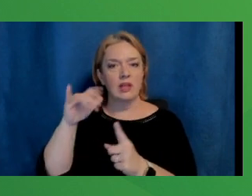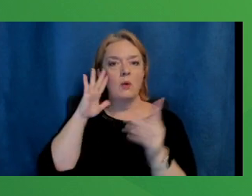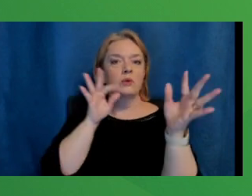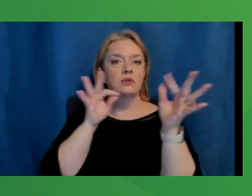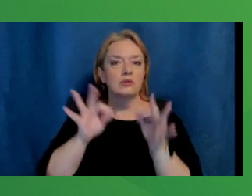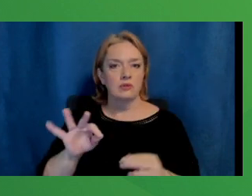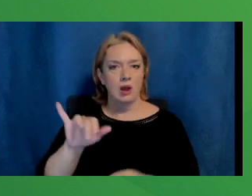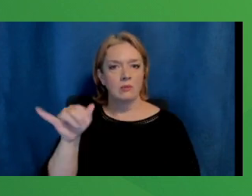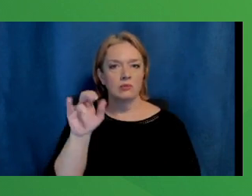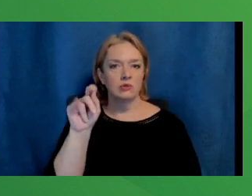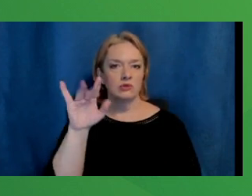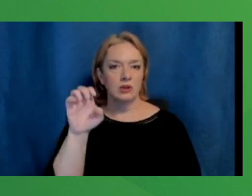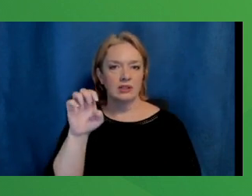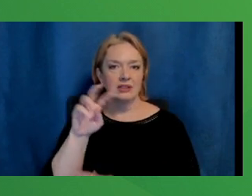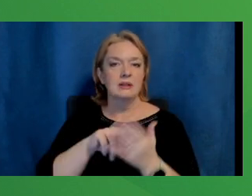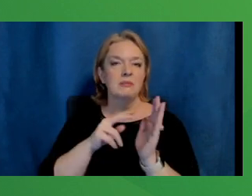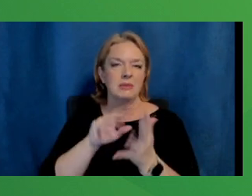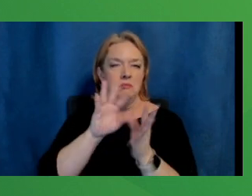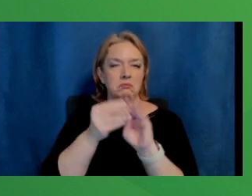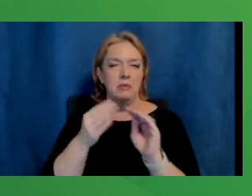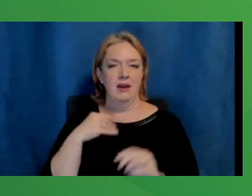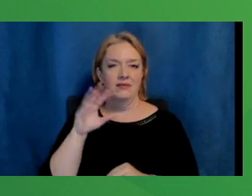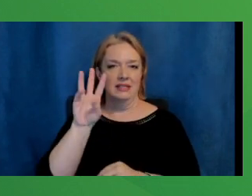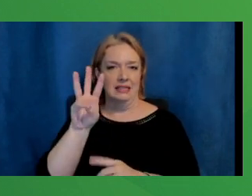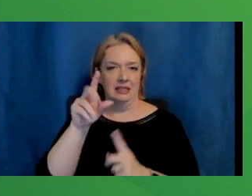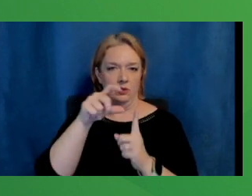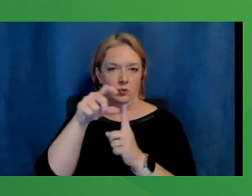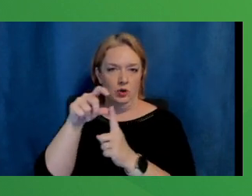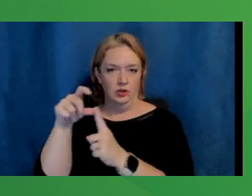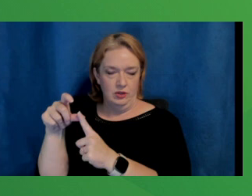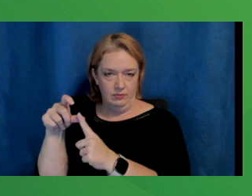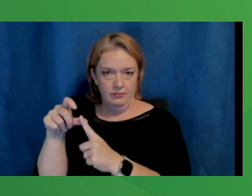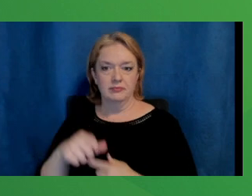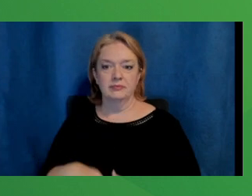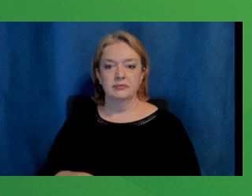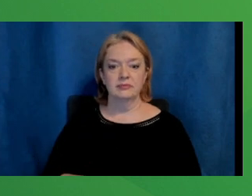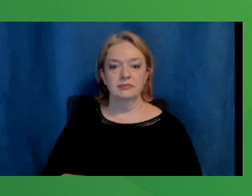Just a little background about my students. I have mostly African American students,